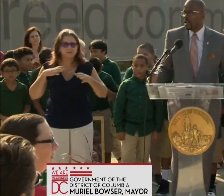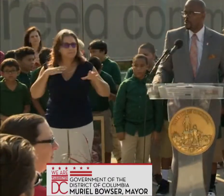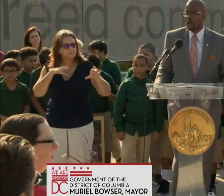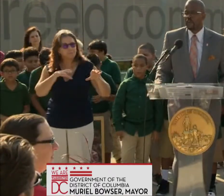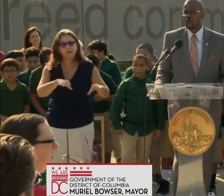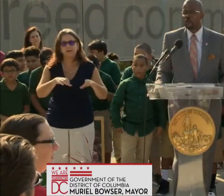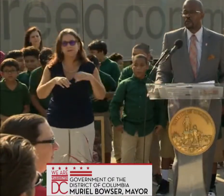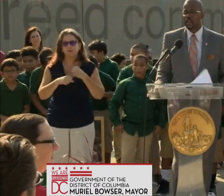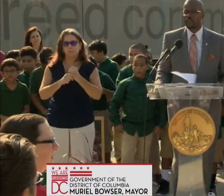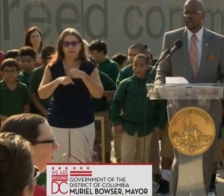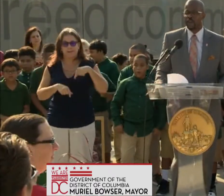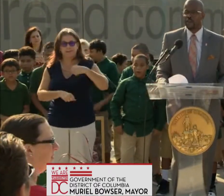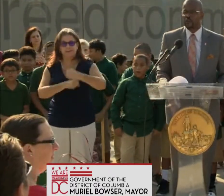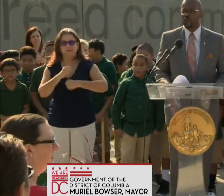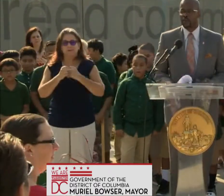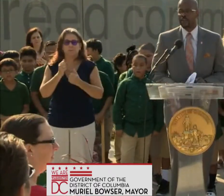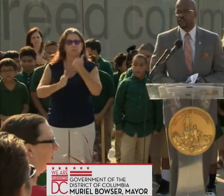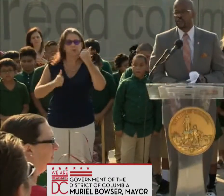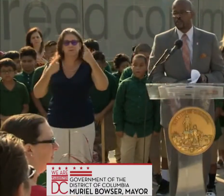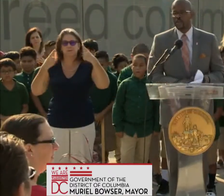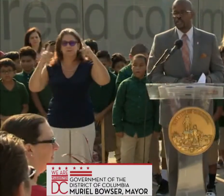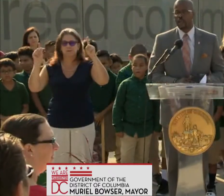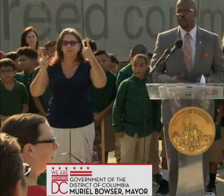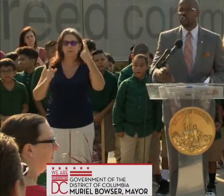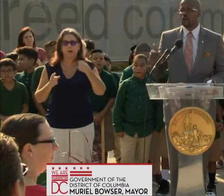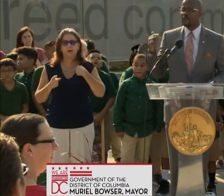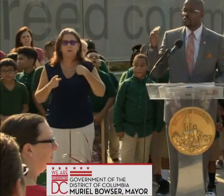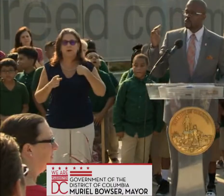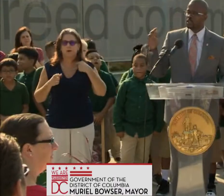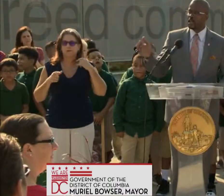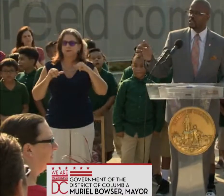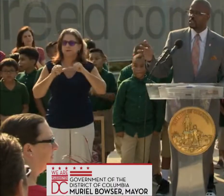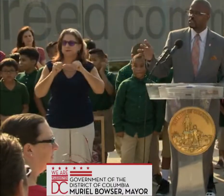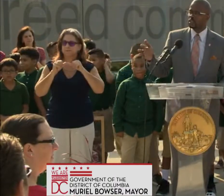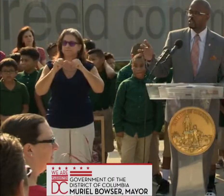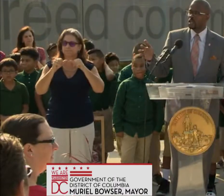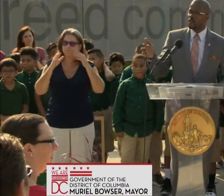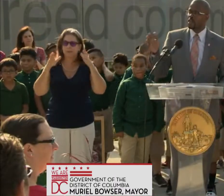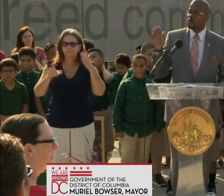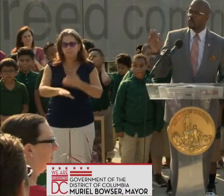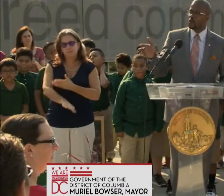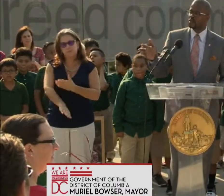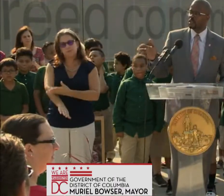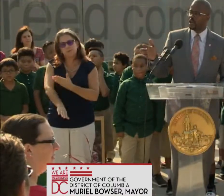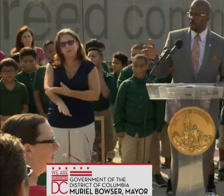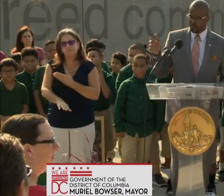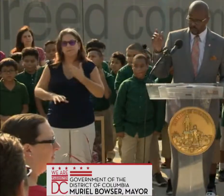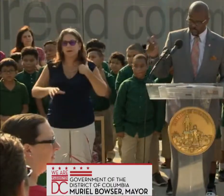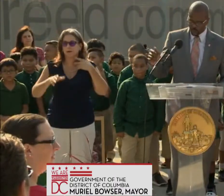that'll be our focus for the next five years we want to make sure that we are striving towards excellence and then we're focused on equity which means we